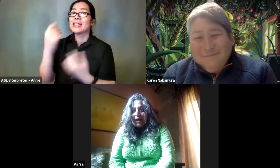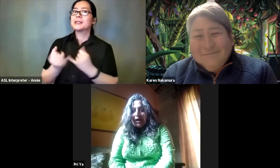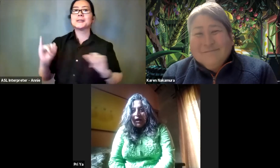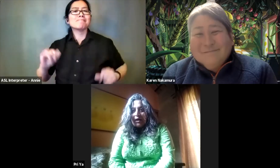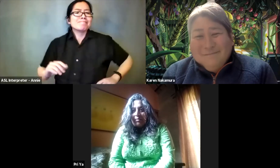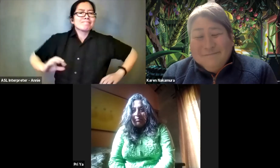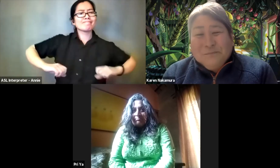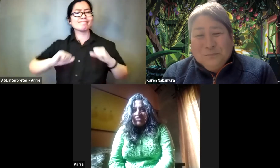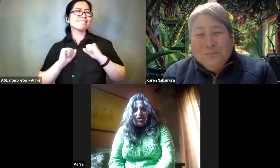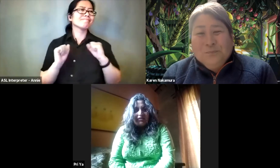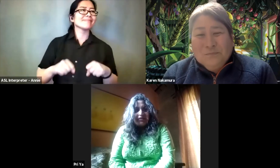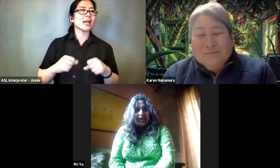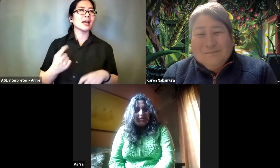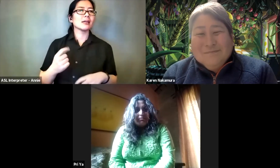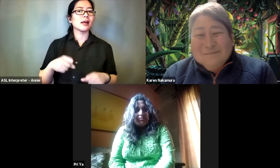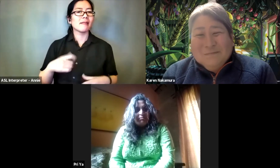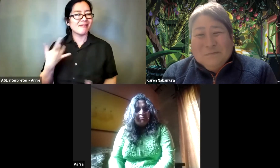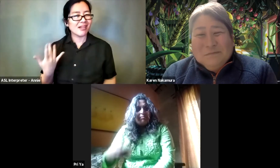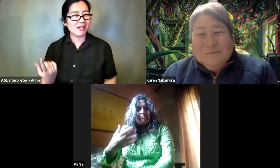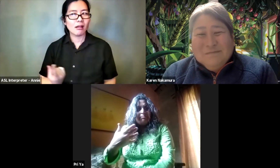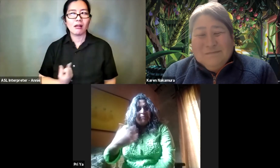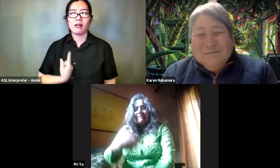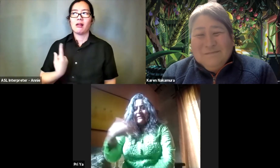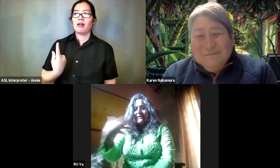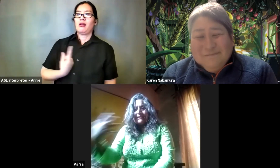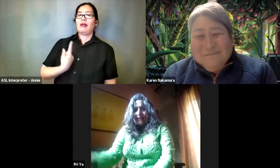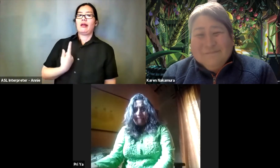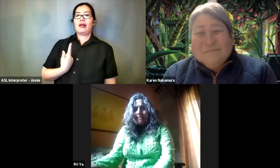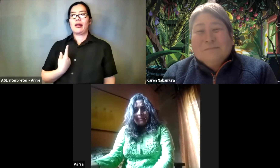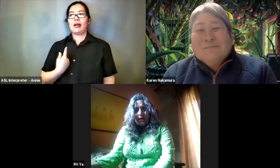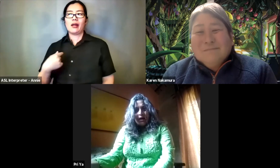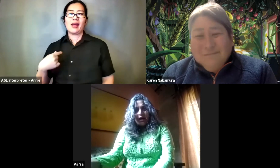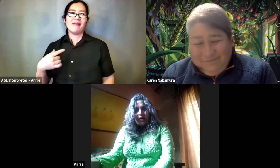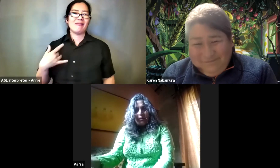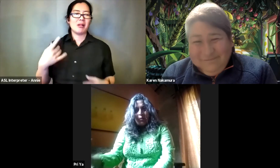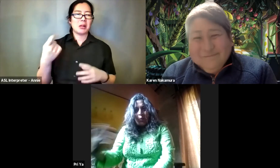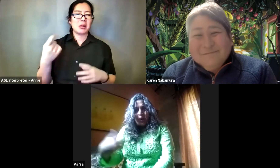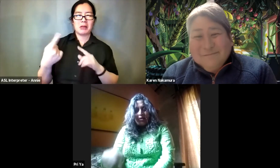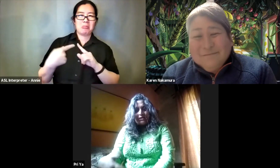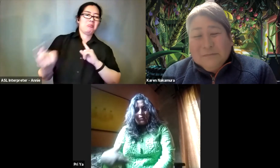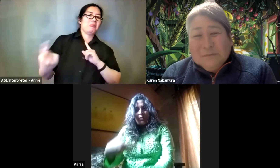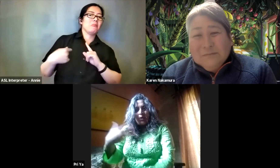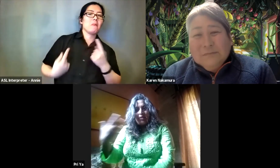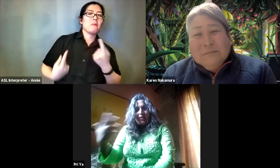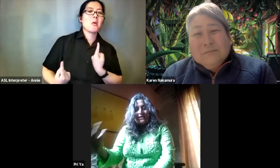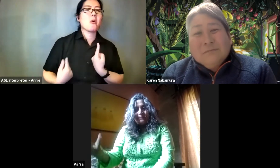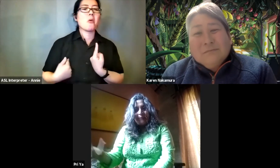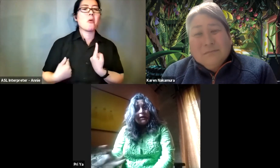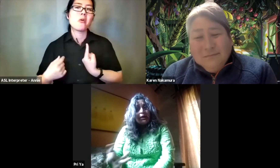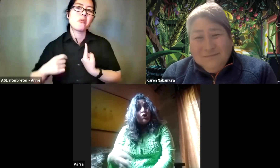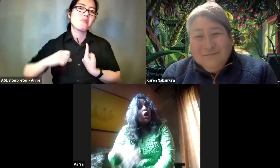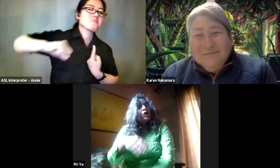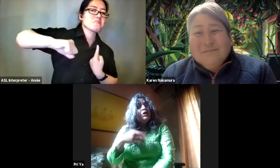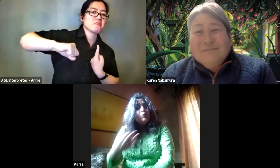Priya Ramasubban: sort of a me versus them, whereas when we are interdependent not losing